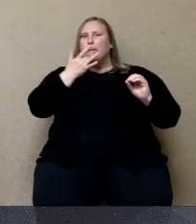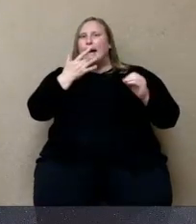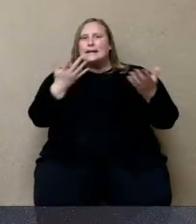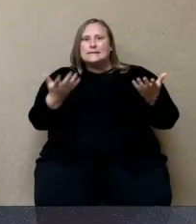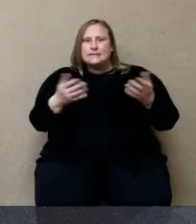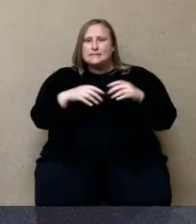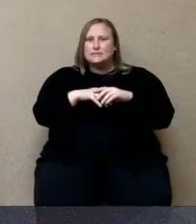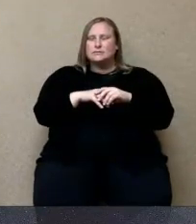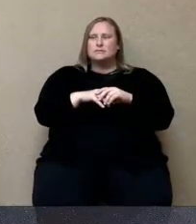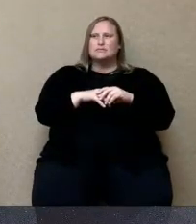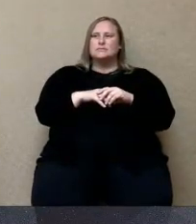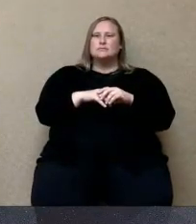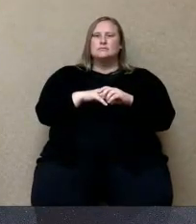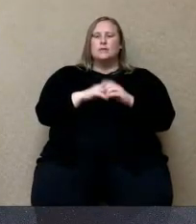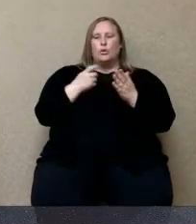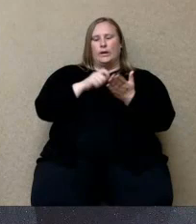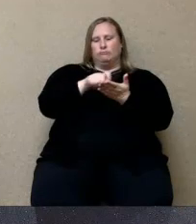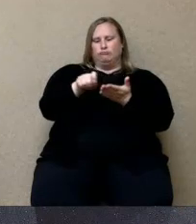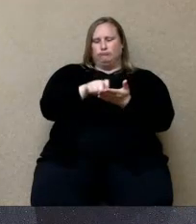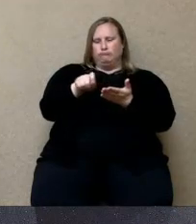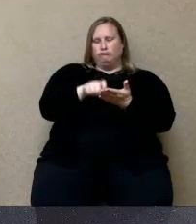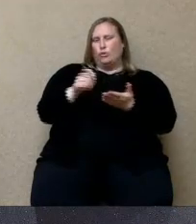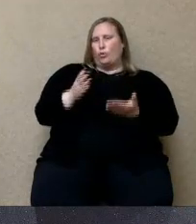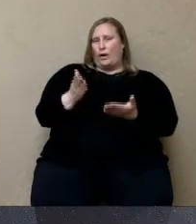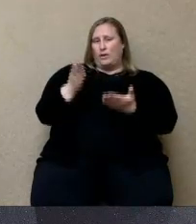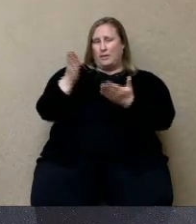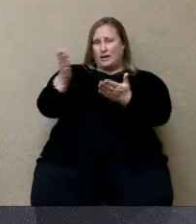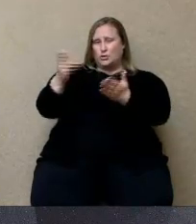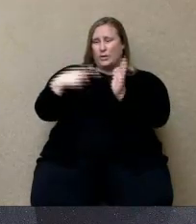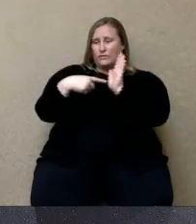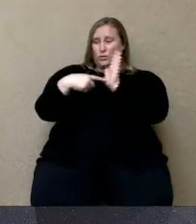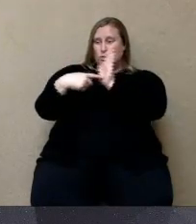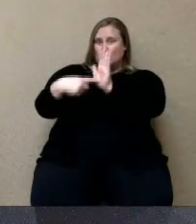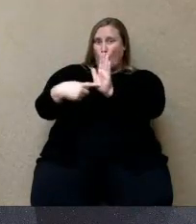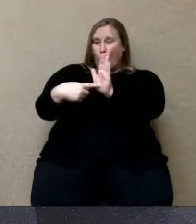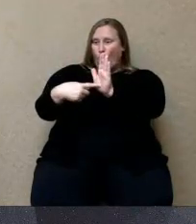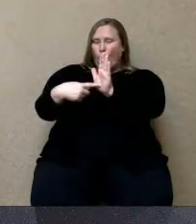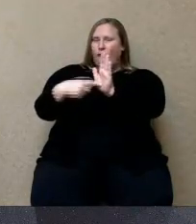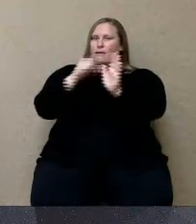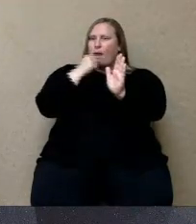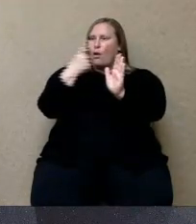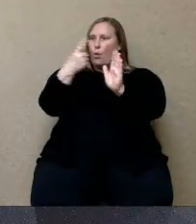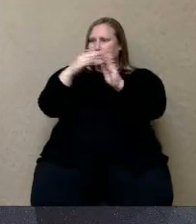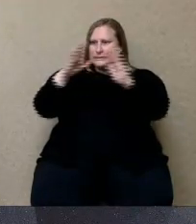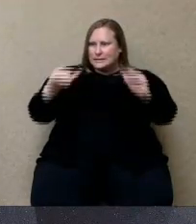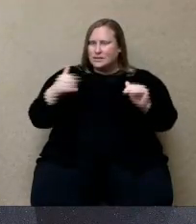In fact, when we write up the recommendations, we have to show that we tried more than one system in order to make